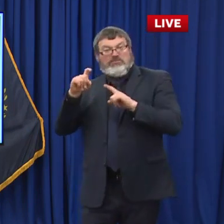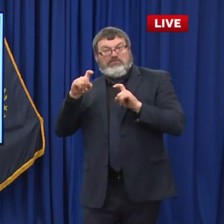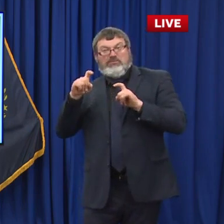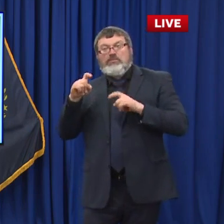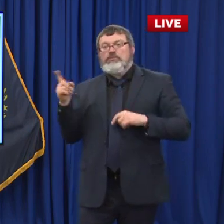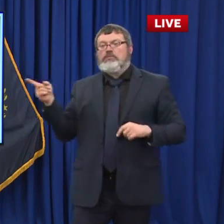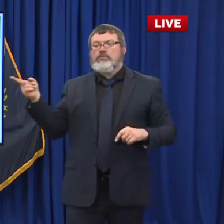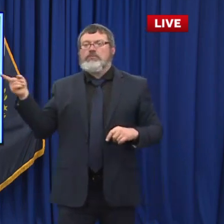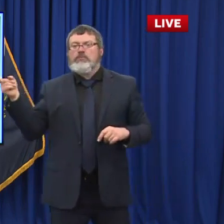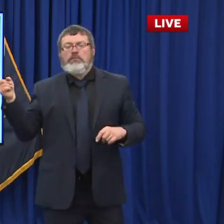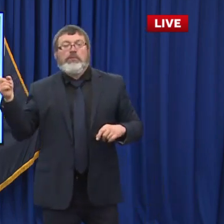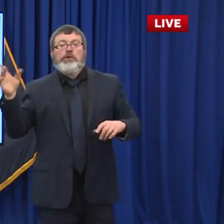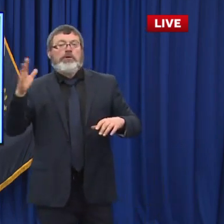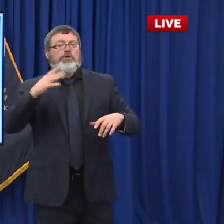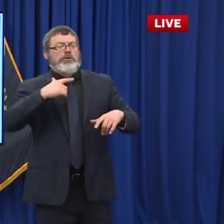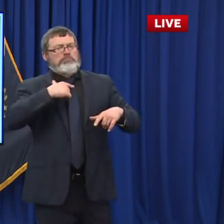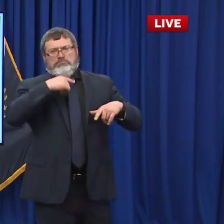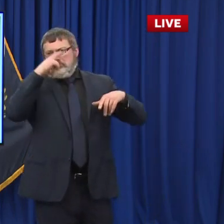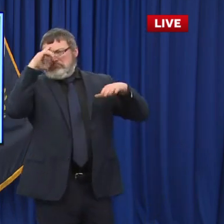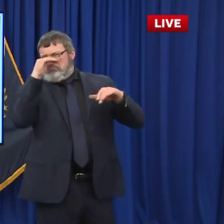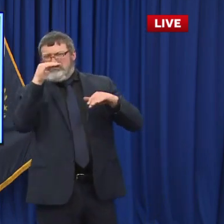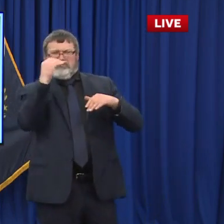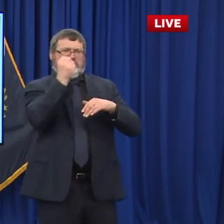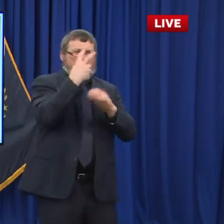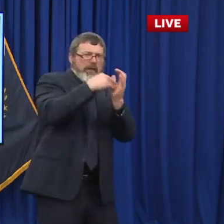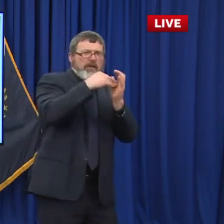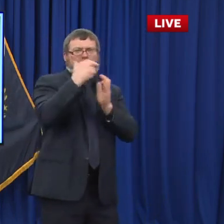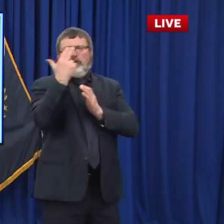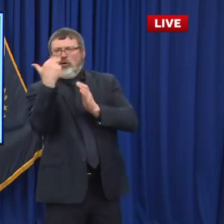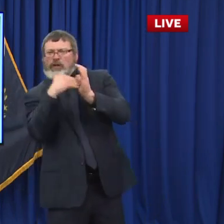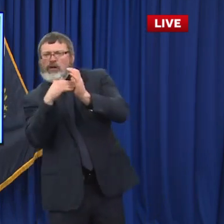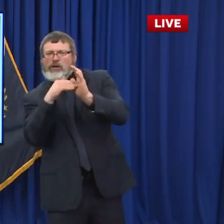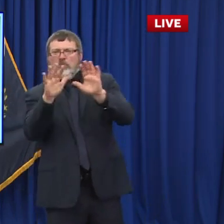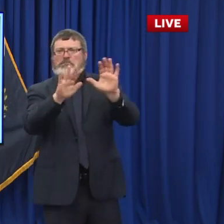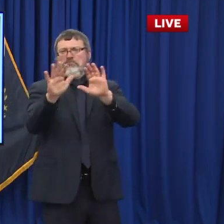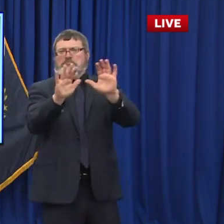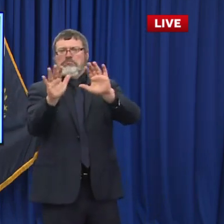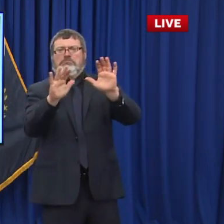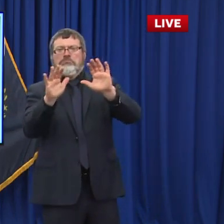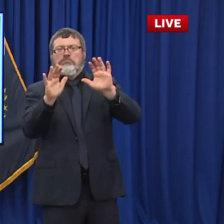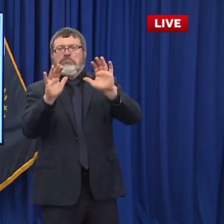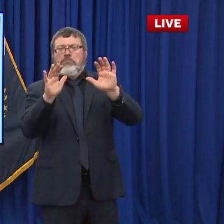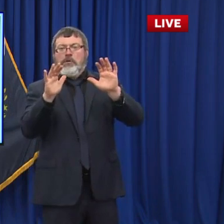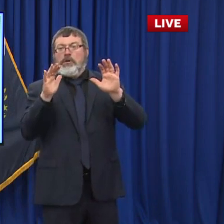HEARD THAT WE WERE ORIGINALLY EXPECTING ABOUT TWELVE THIRTEEN THOUSAND VIALS APPROXIMATELY NEXT WEEK.